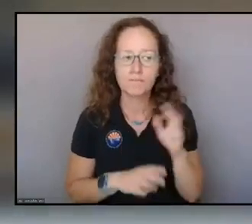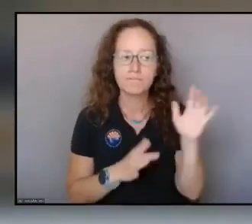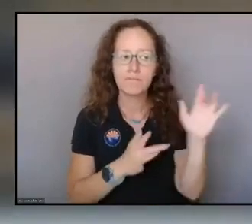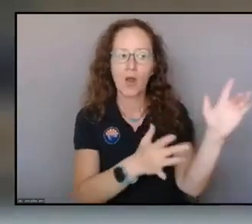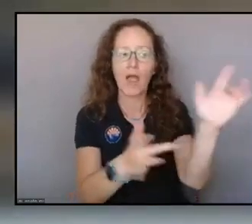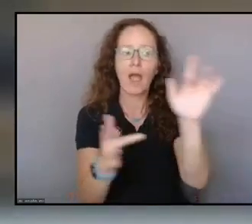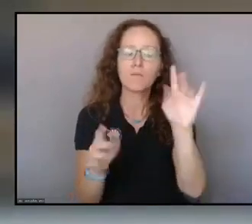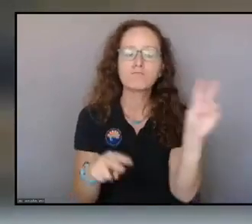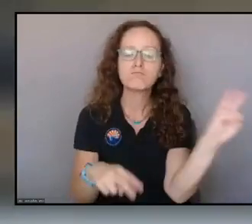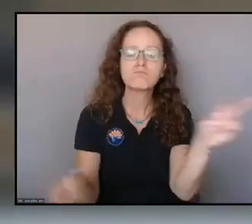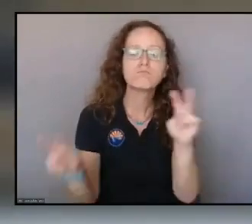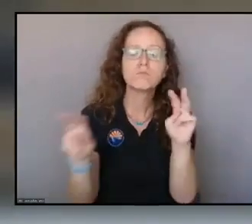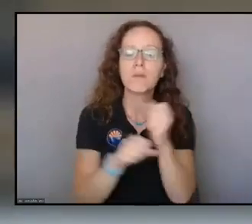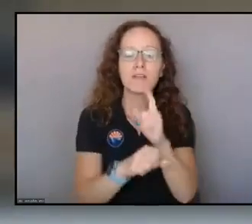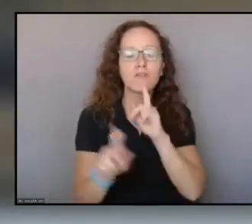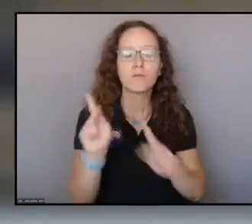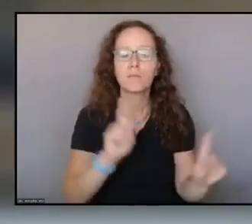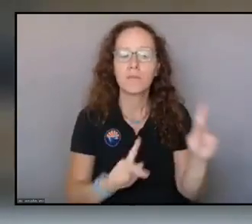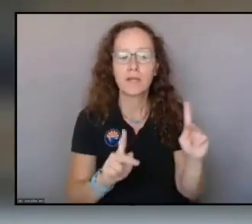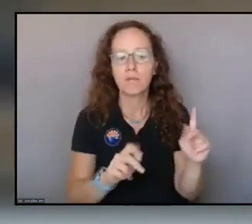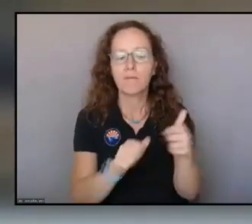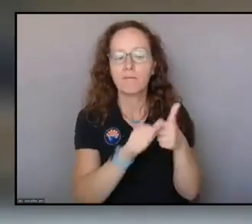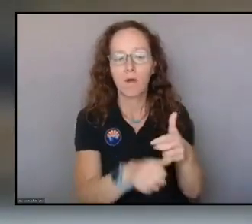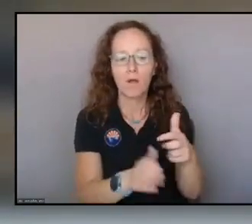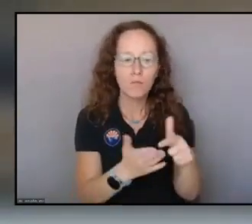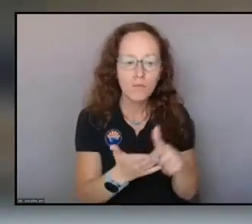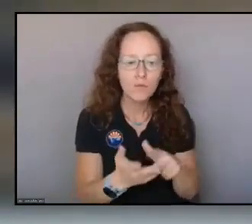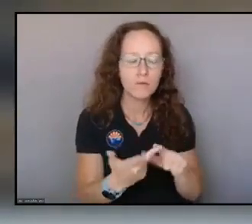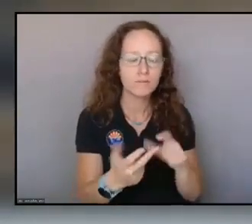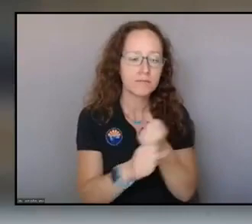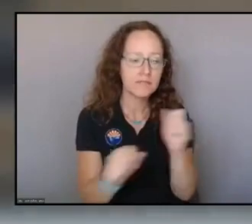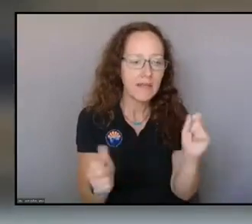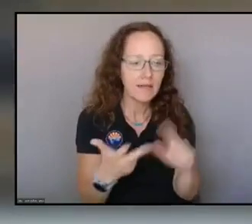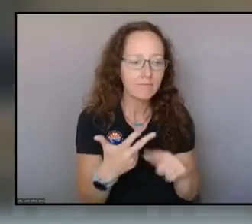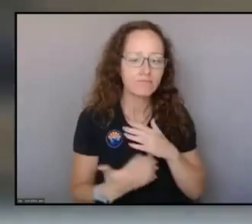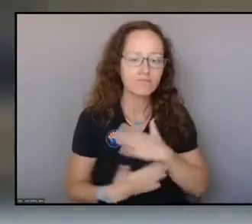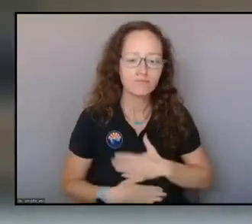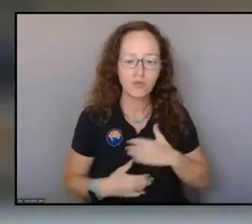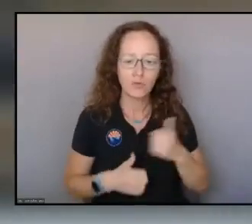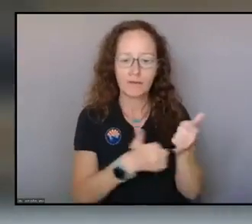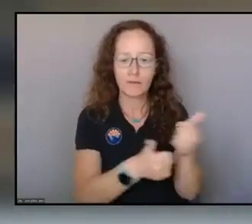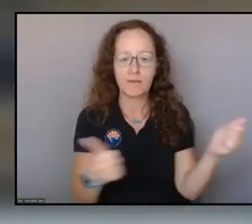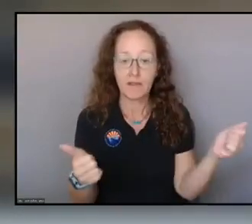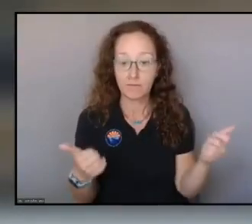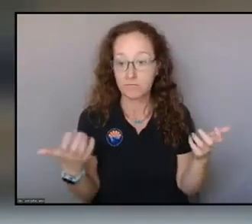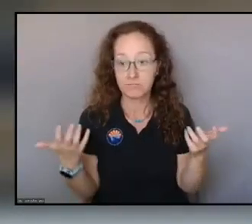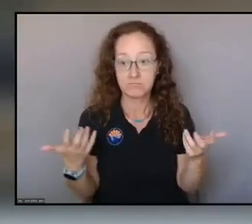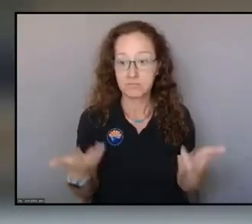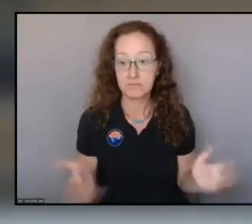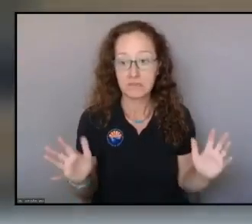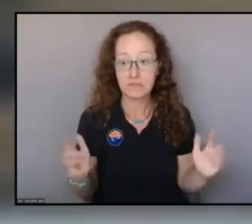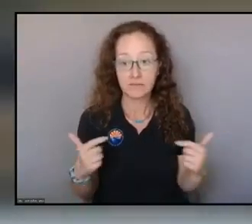BEING SAFE AND HAVING A GOOD TIME OUT THERE. WITH THAT, I HAVE NOTHING ELSE TO REPORT.